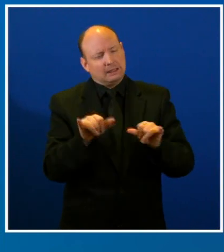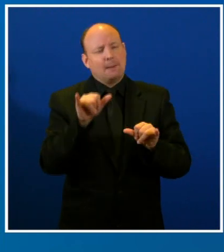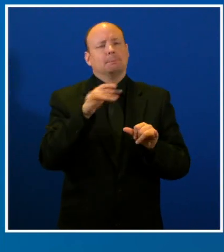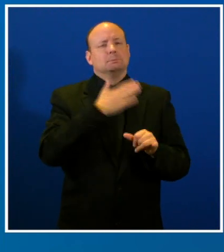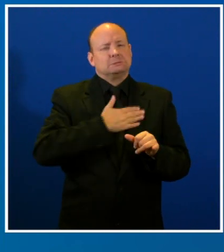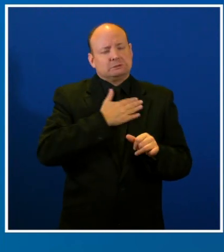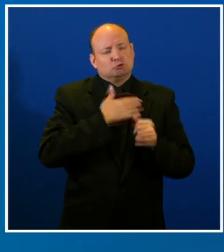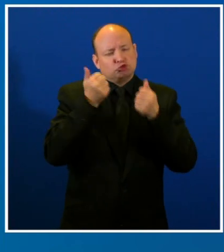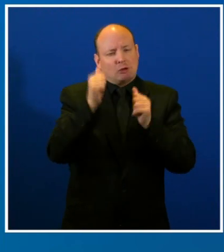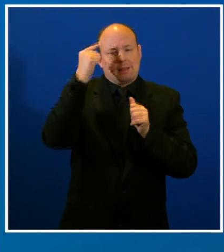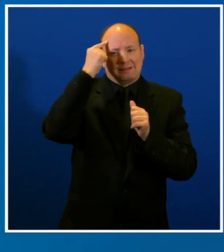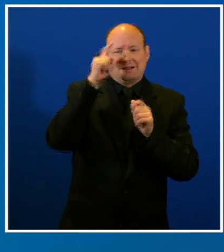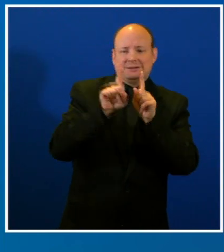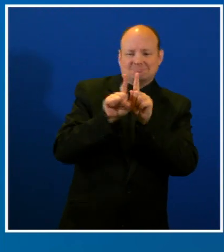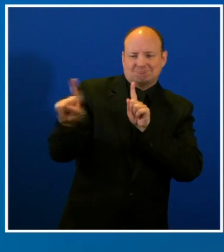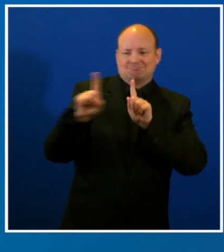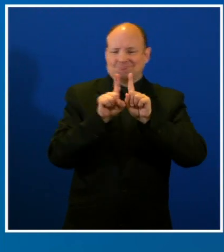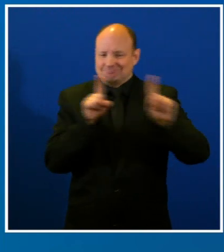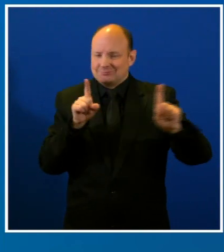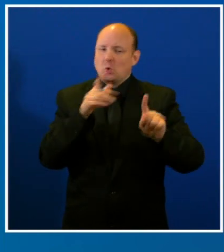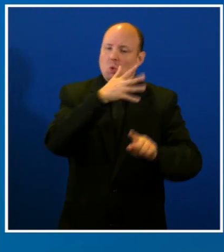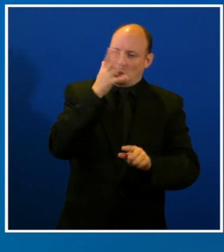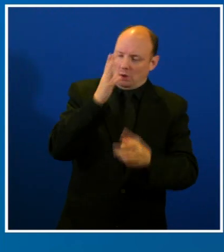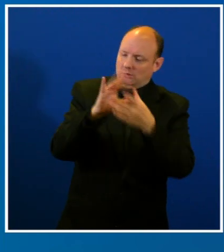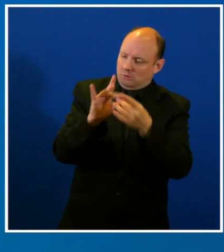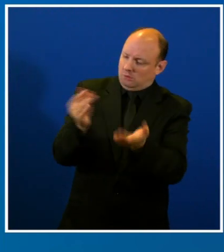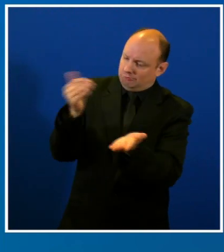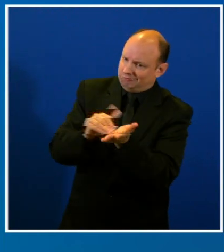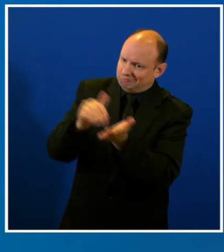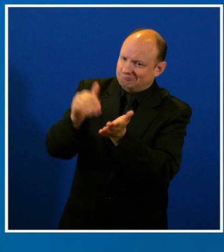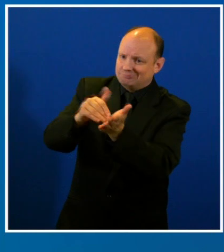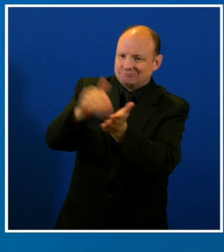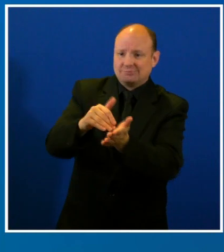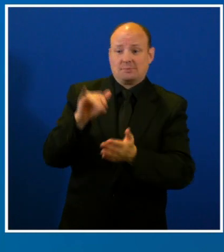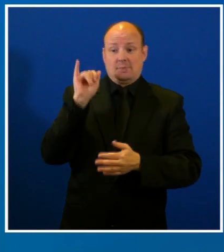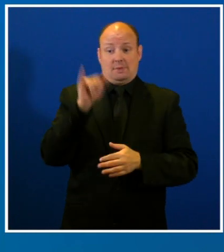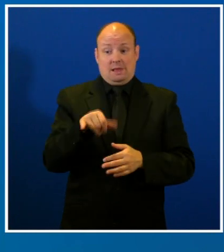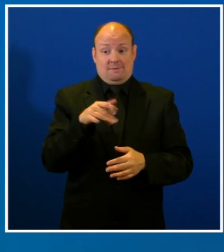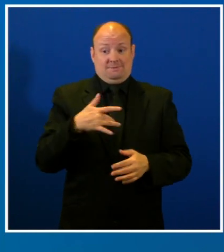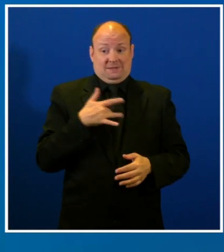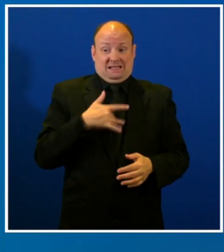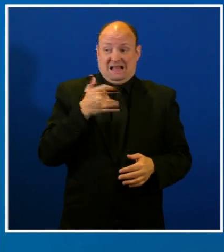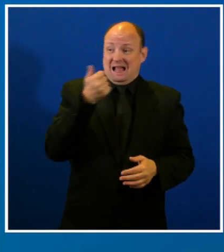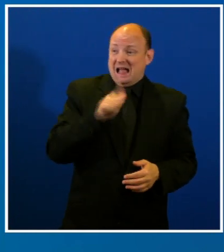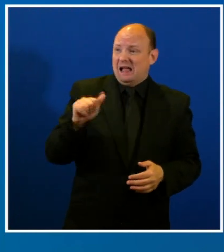frequently, isolate and get tested if you're experiencing any of the symptoms or are